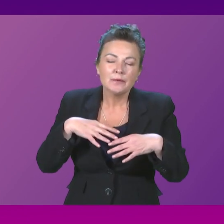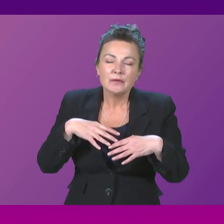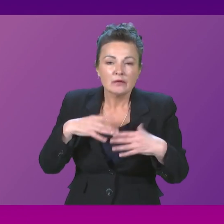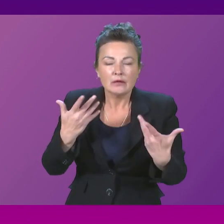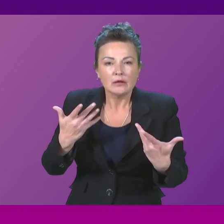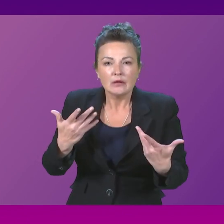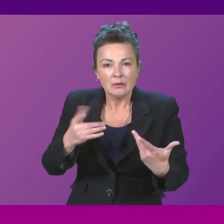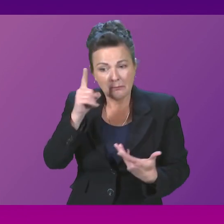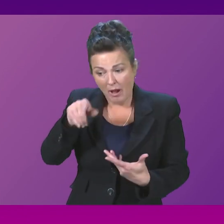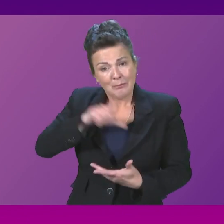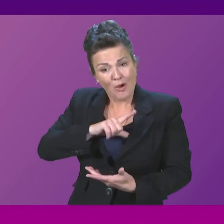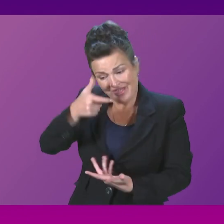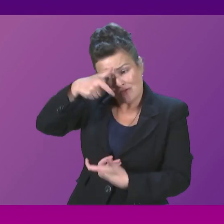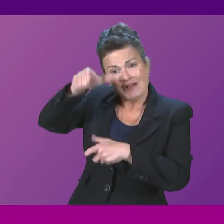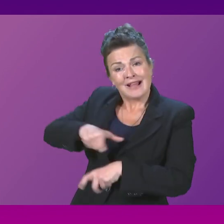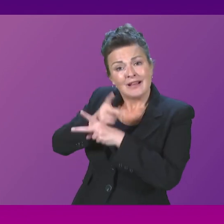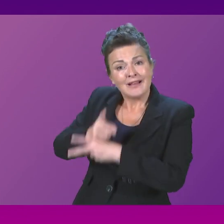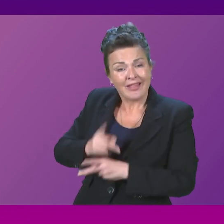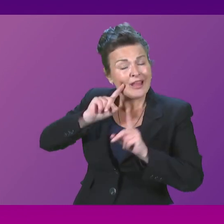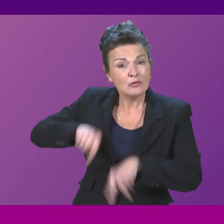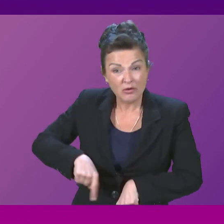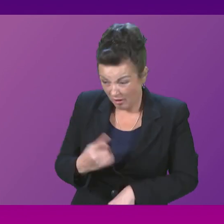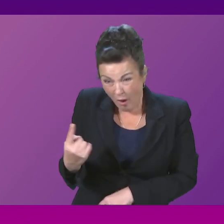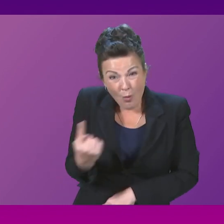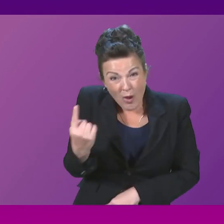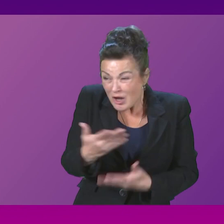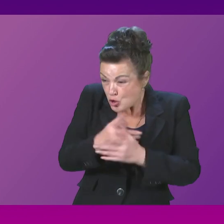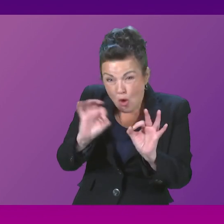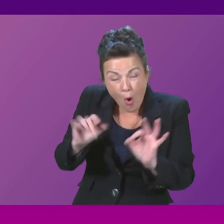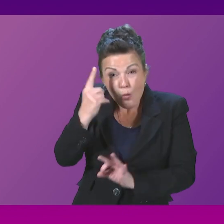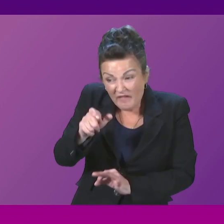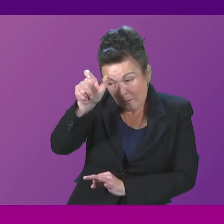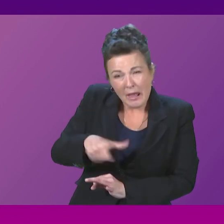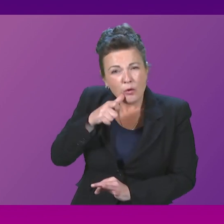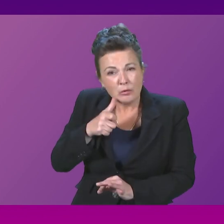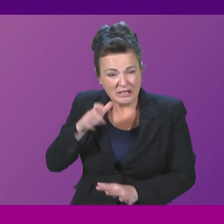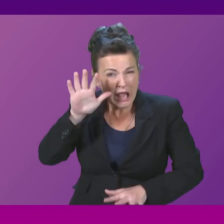redress scheme. To date, not one of the perpetrators of that abuse has been brought to justice and no one